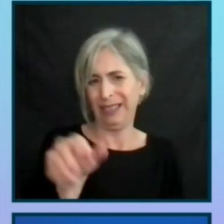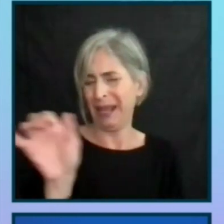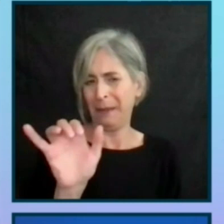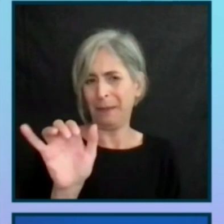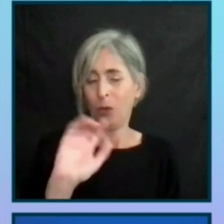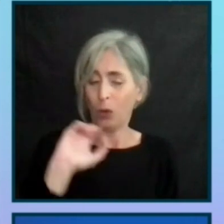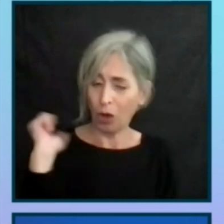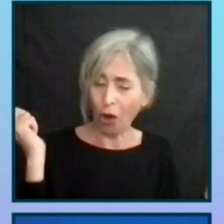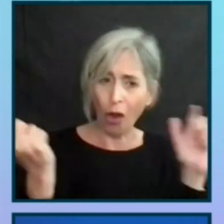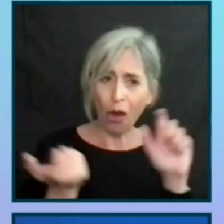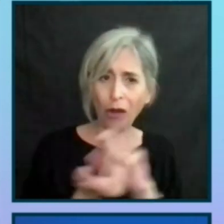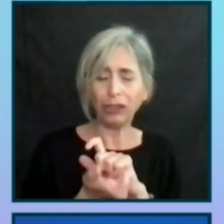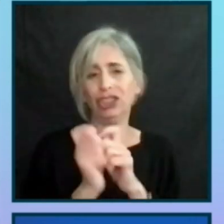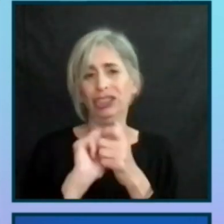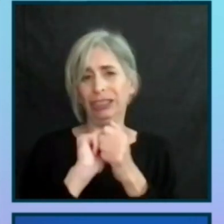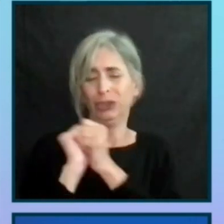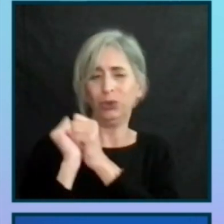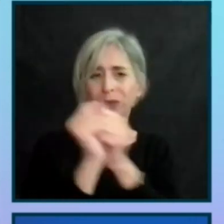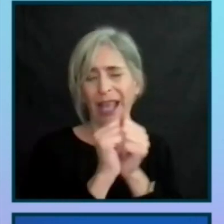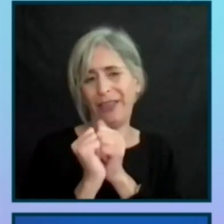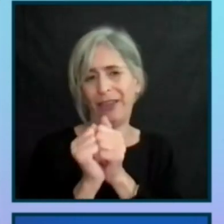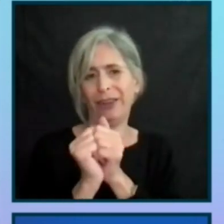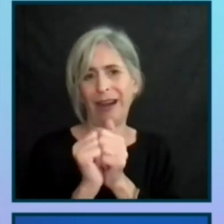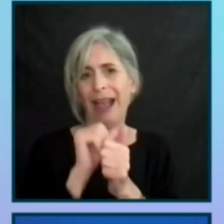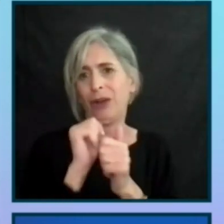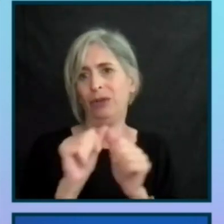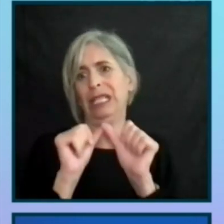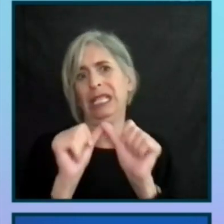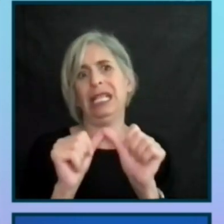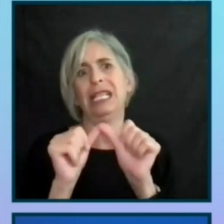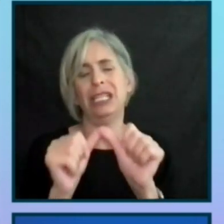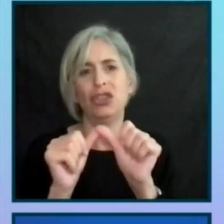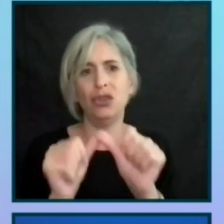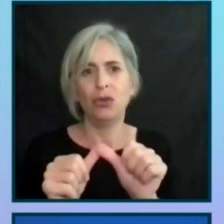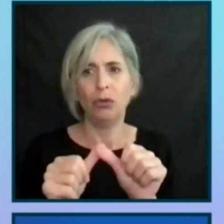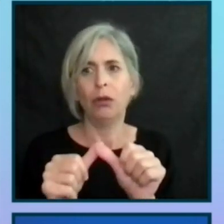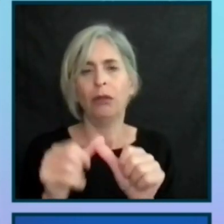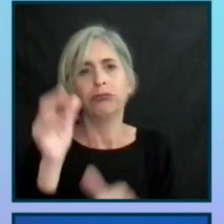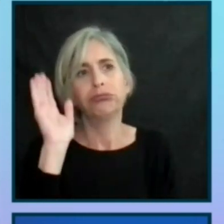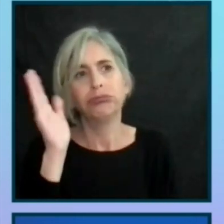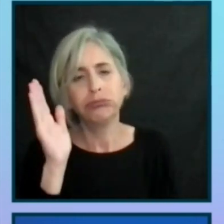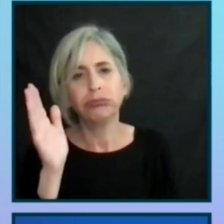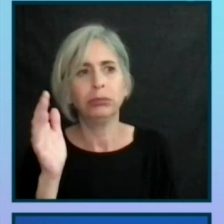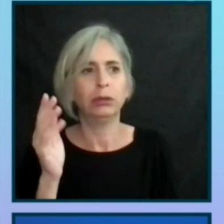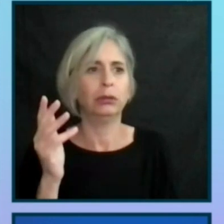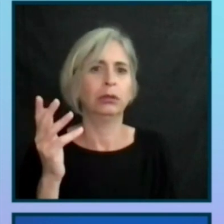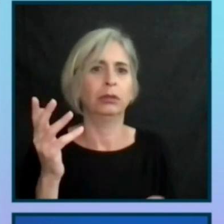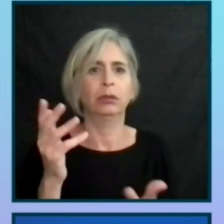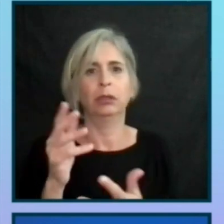around and that I won't have to keep doing these kind of, that I don't have to do any kind of SOAR Report